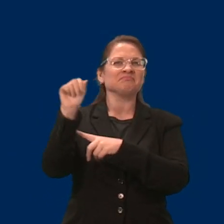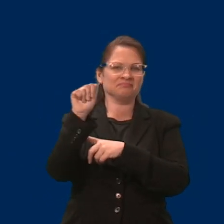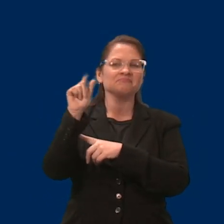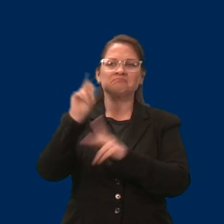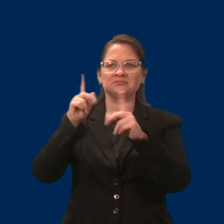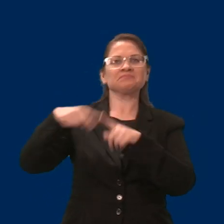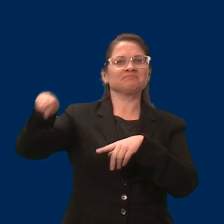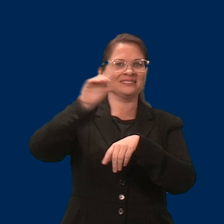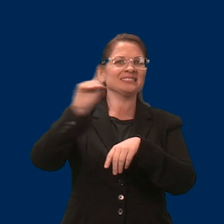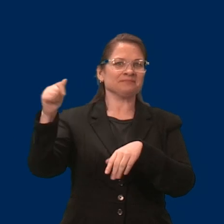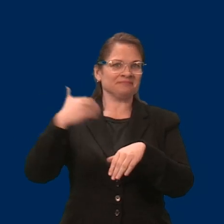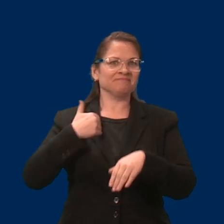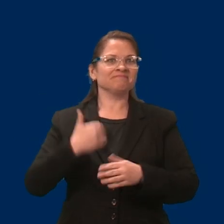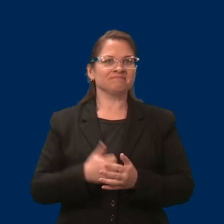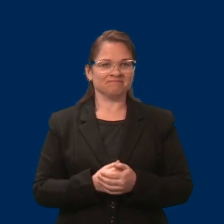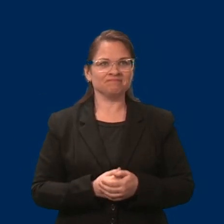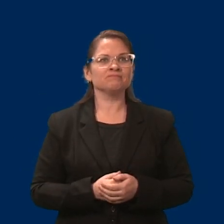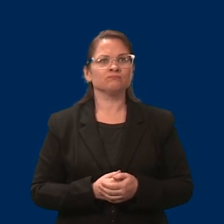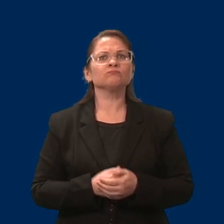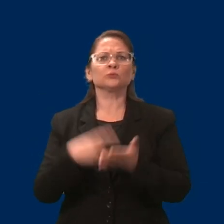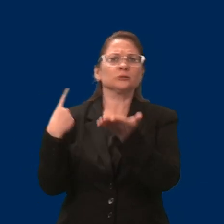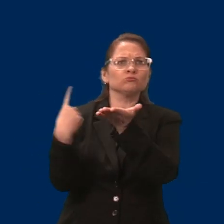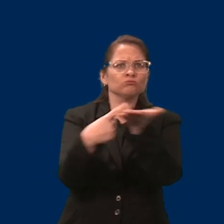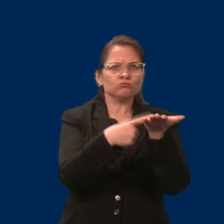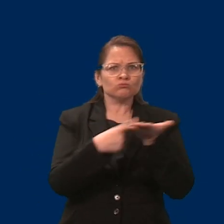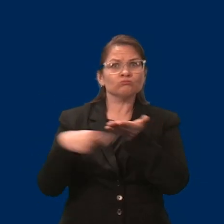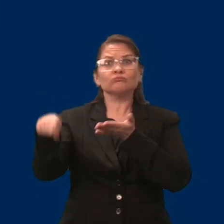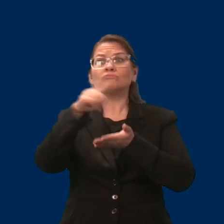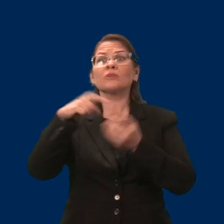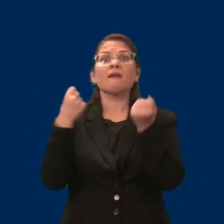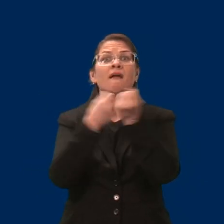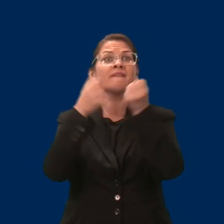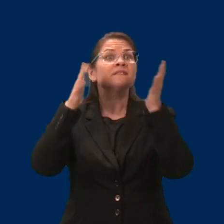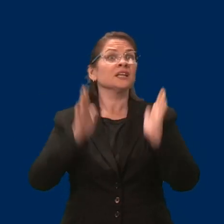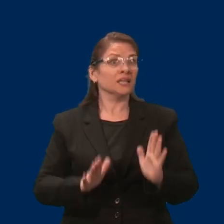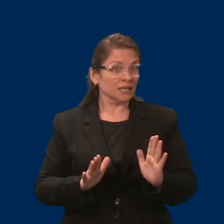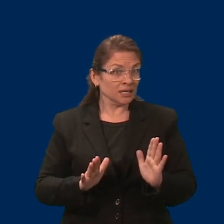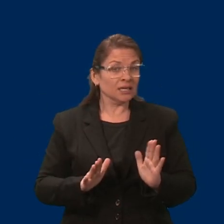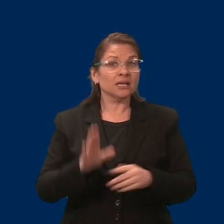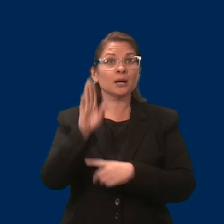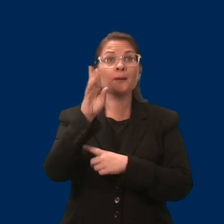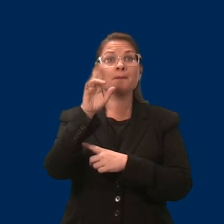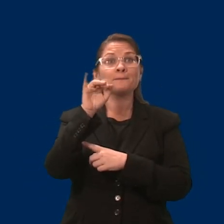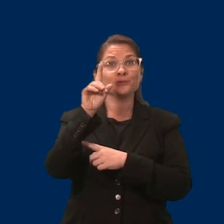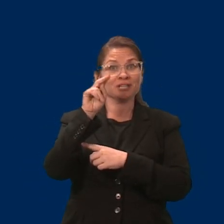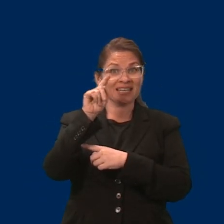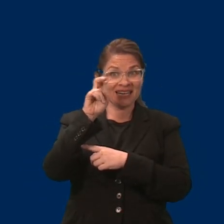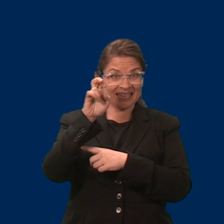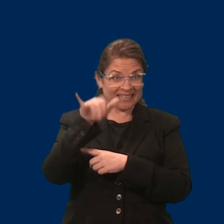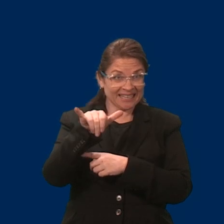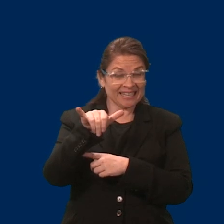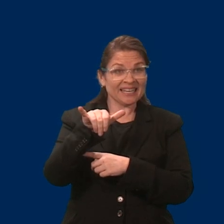citizen advocates Brittanie Wilson, Rob Wudlick, and Jillian Nelson,